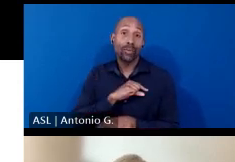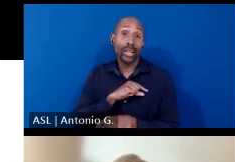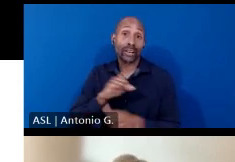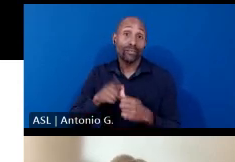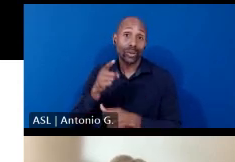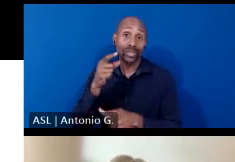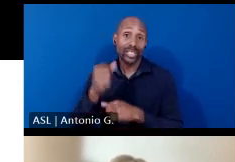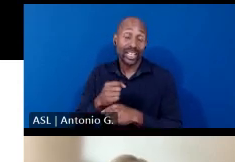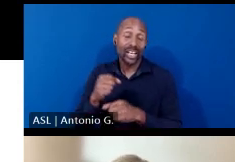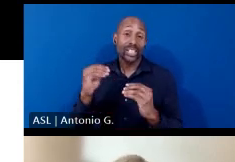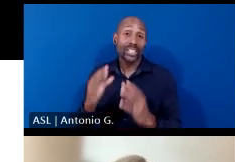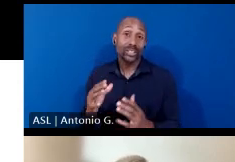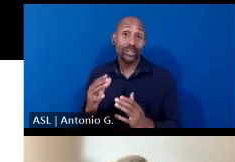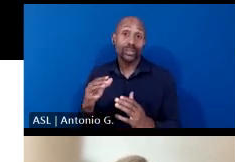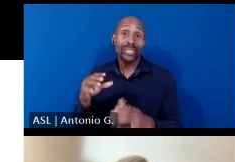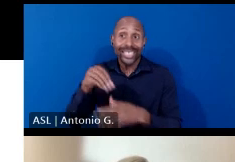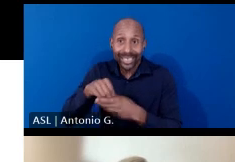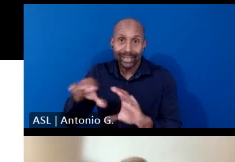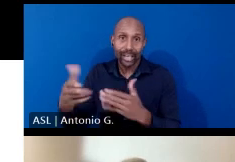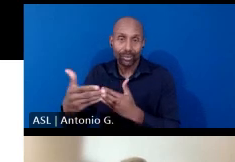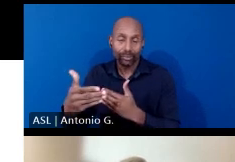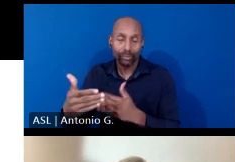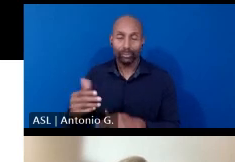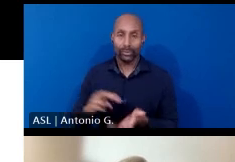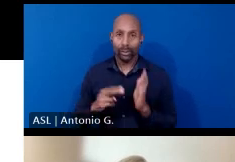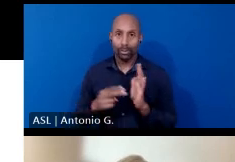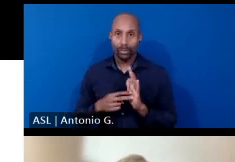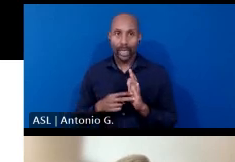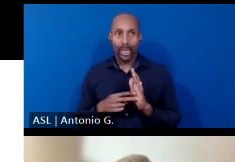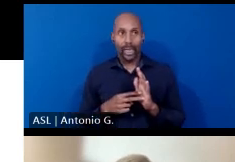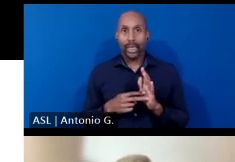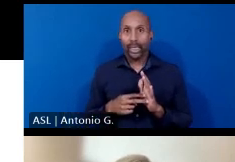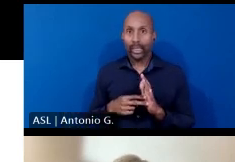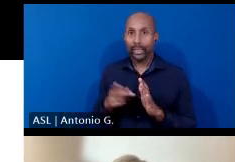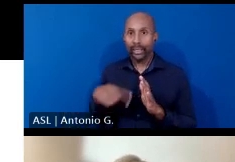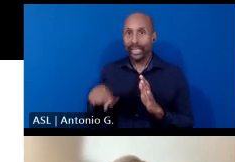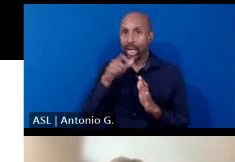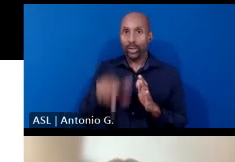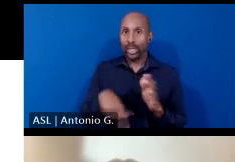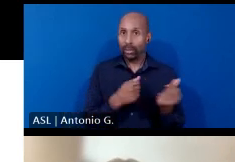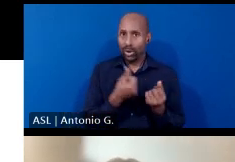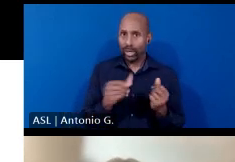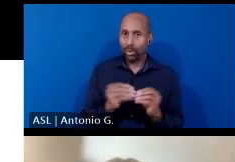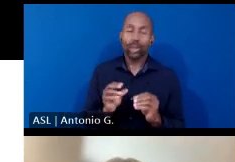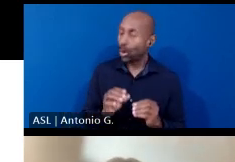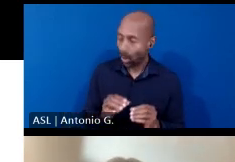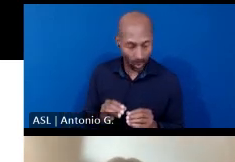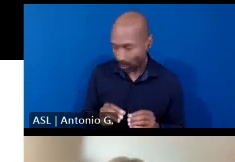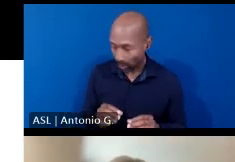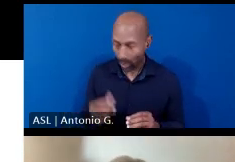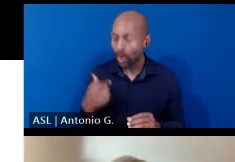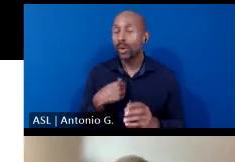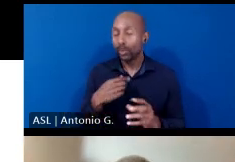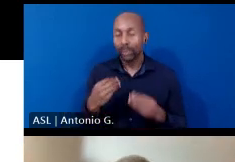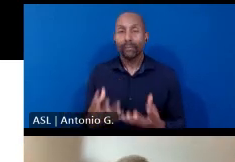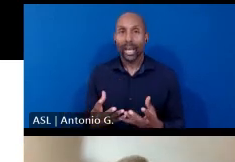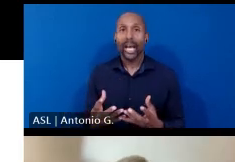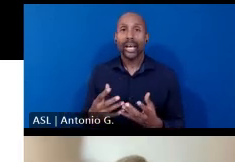So that doesn't mean that they are you know don't continue to need support. So we actually do provide induction support to our